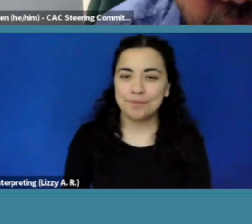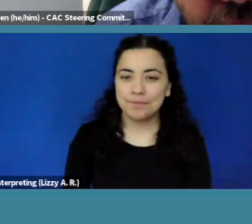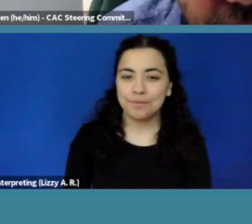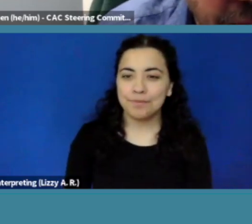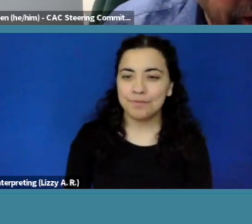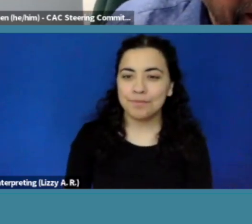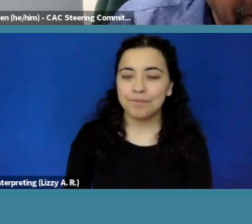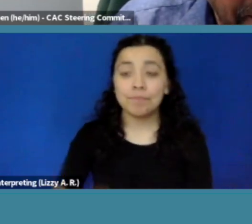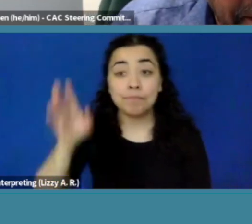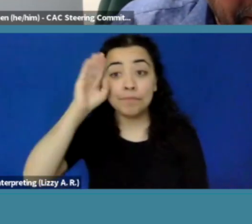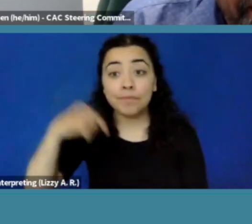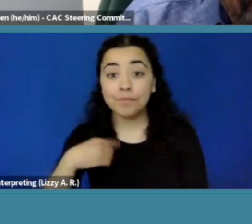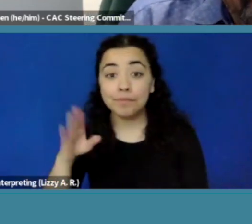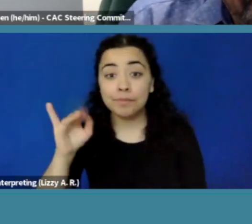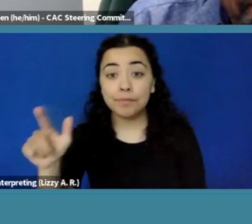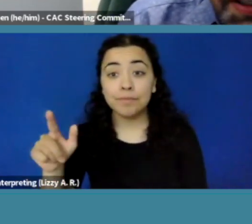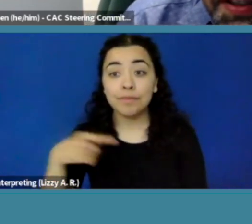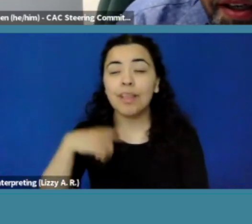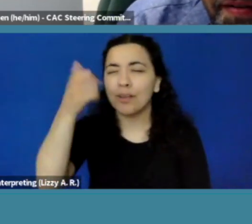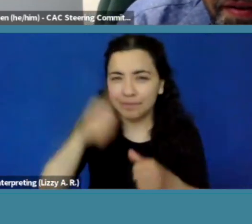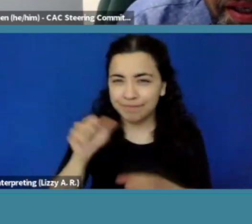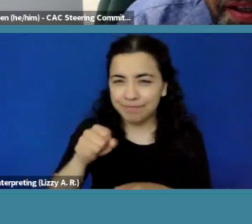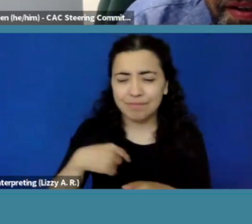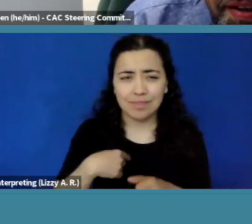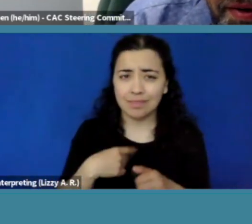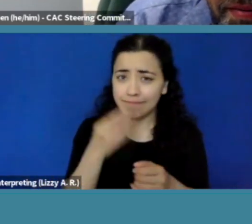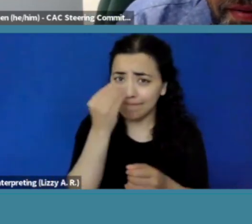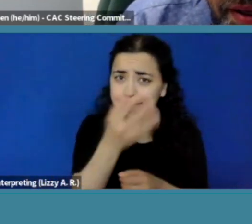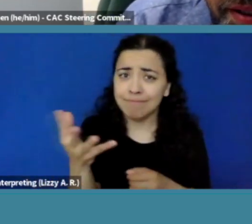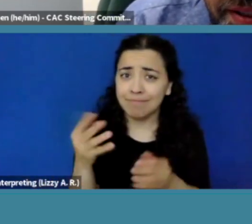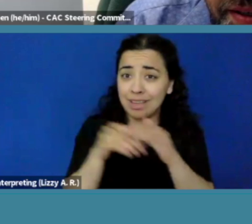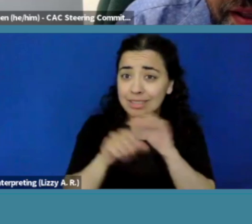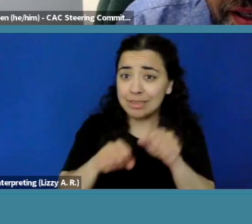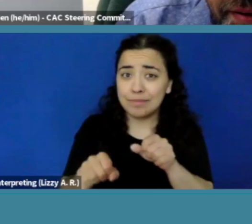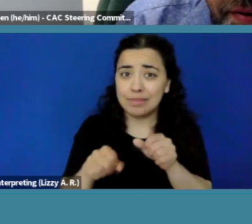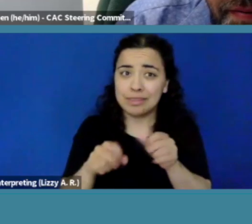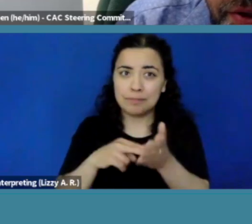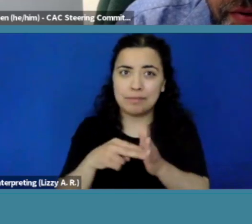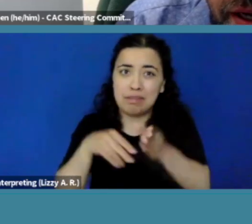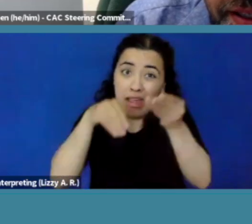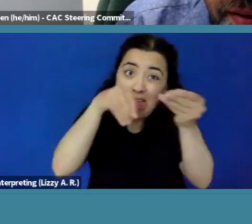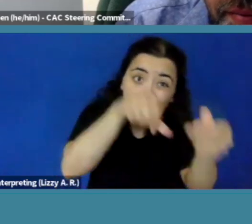Hi, this is Bill. I'm a big believer in that accessibility does not have to be an expensive thing, and we've shown, I think,